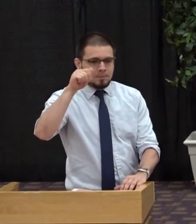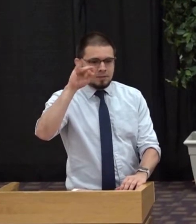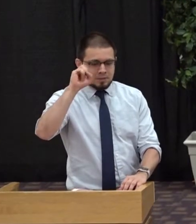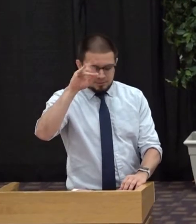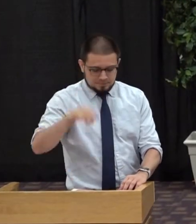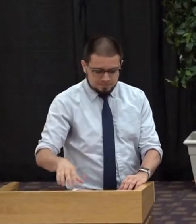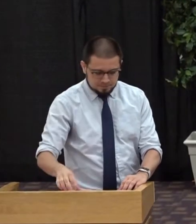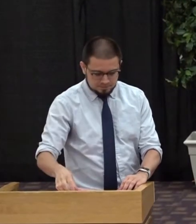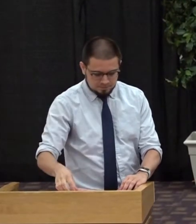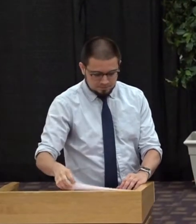Hanna Zapadinsky.